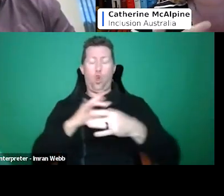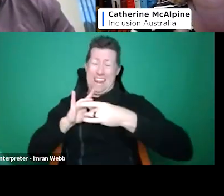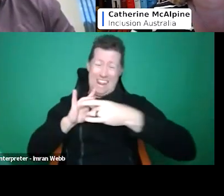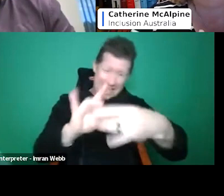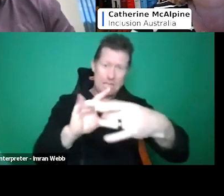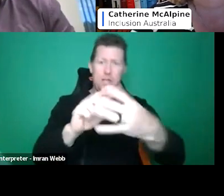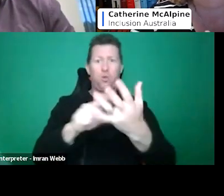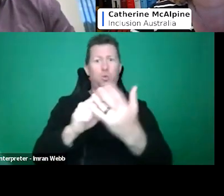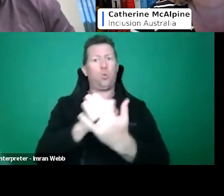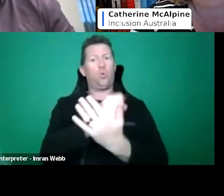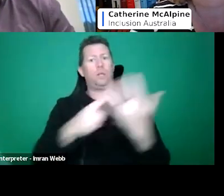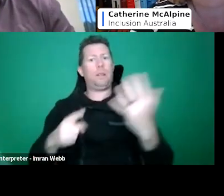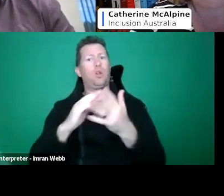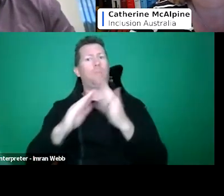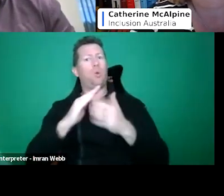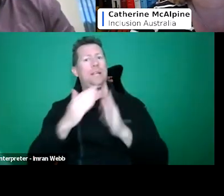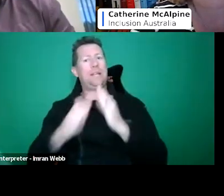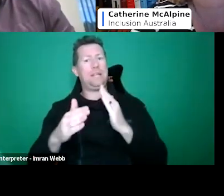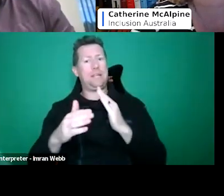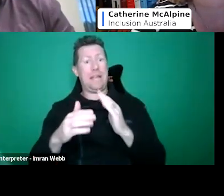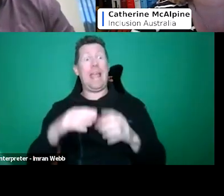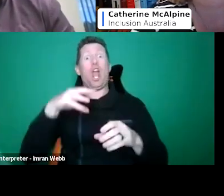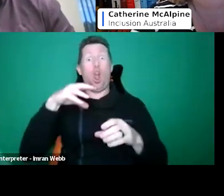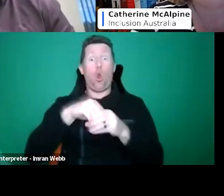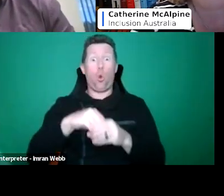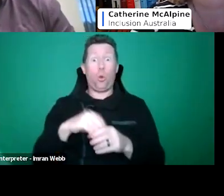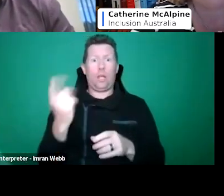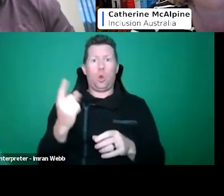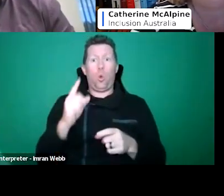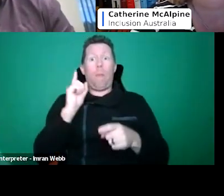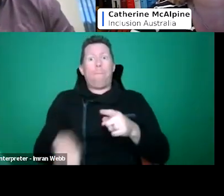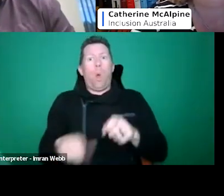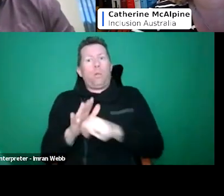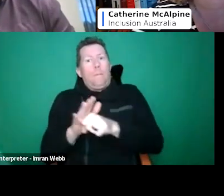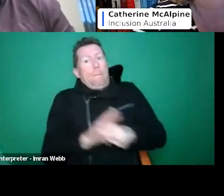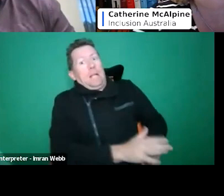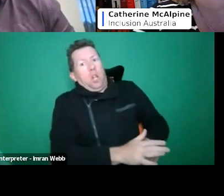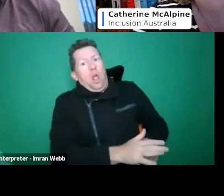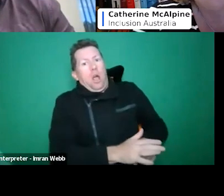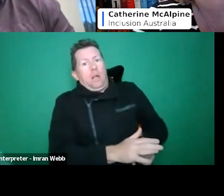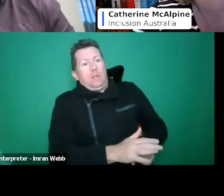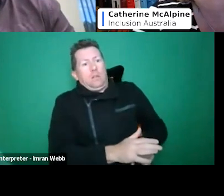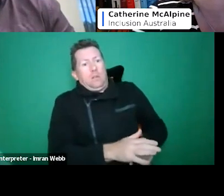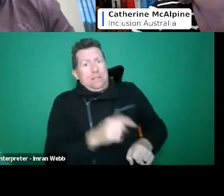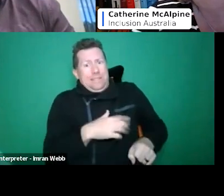including the people with disability who have been the most marginalized, have the least voice over